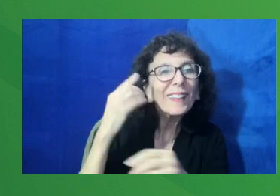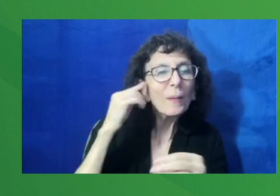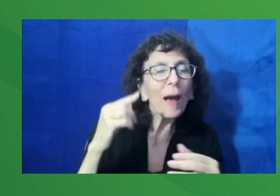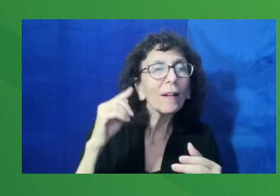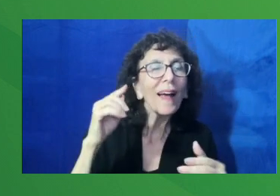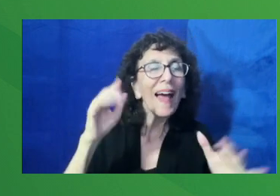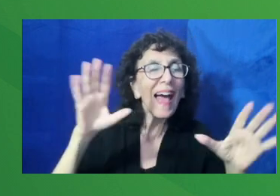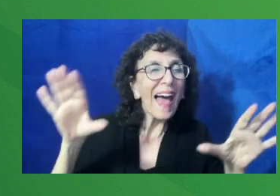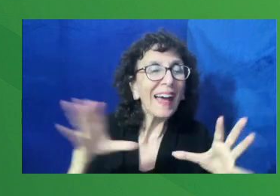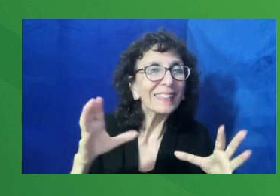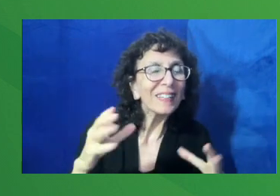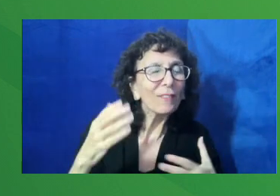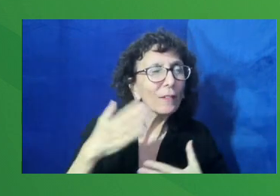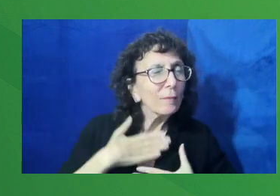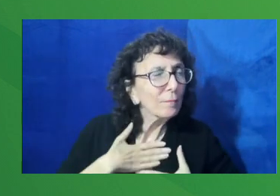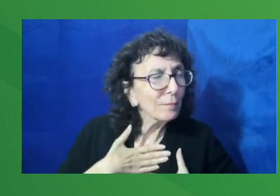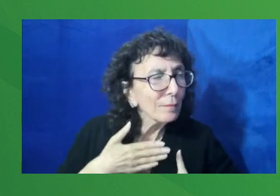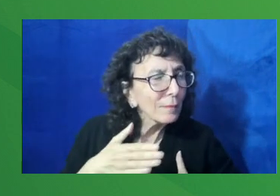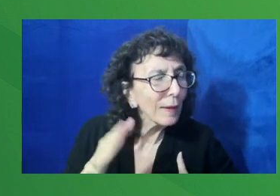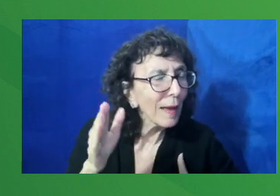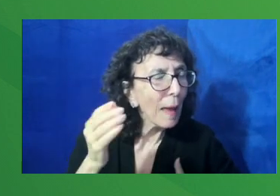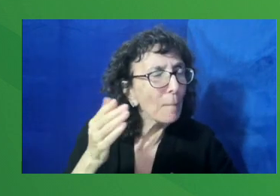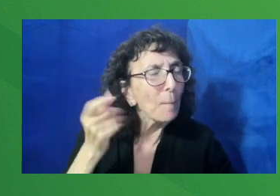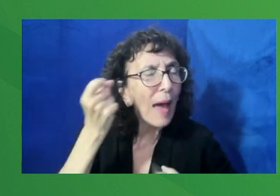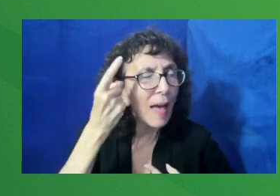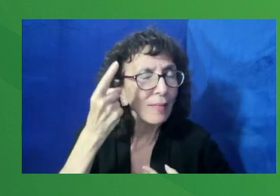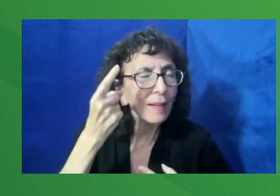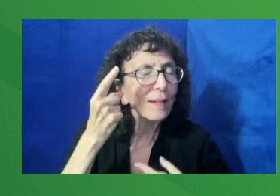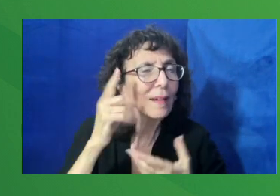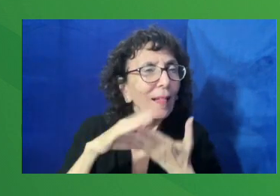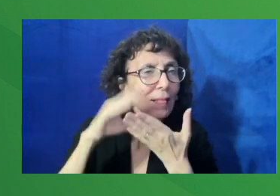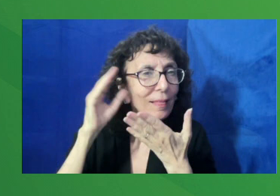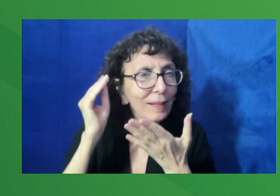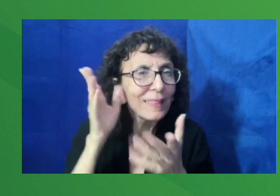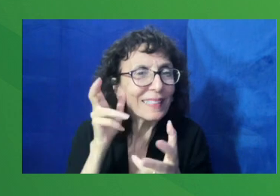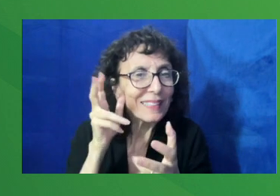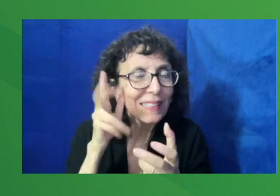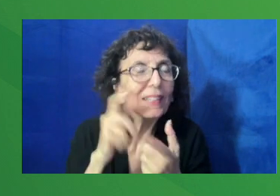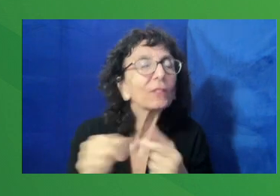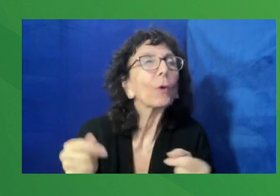is just that. It's active listening while also being empathetic to your speaking partner. It